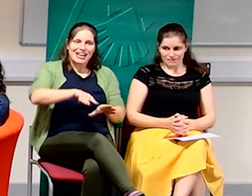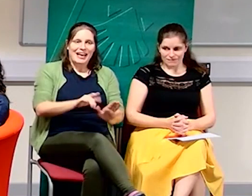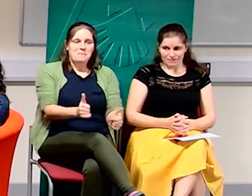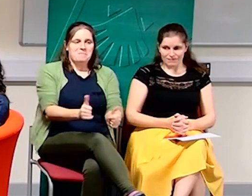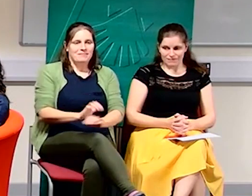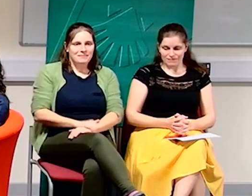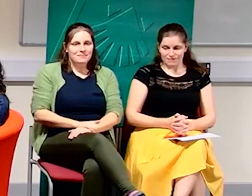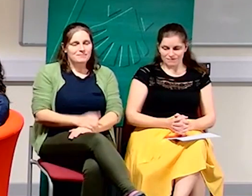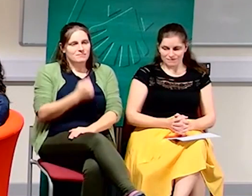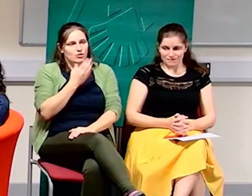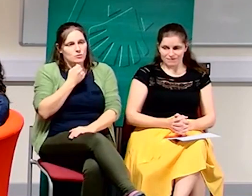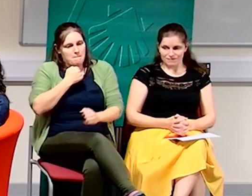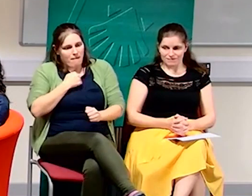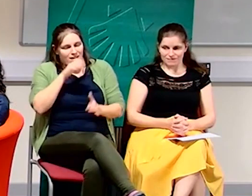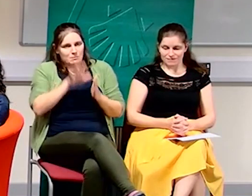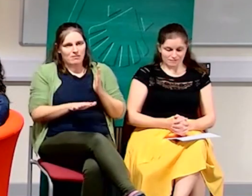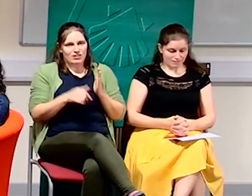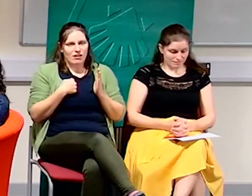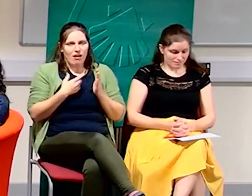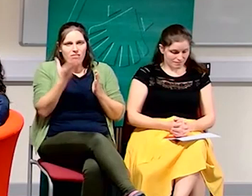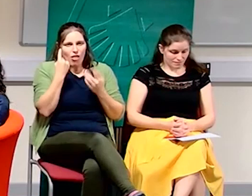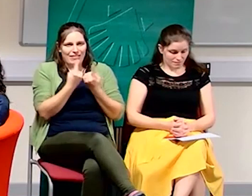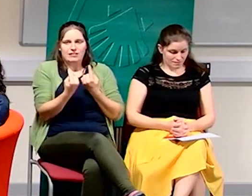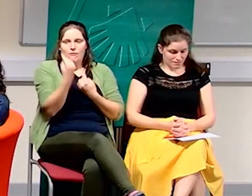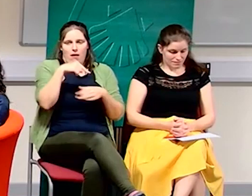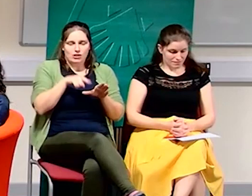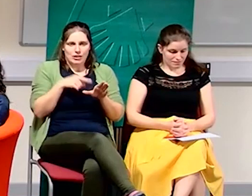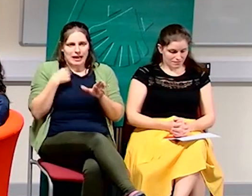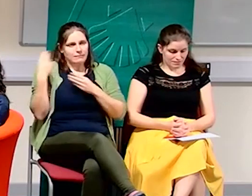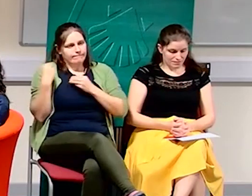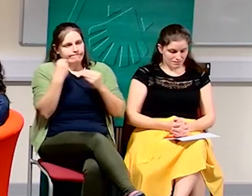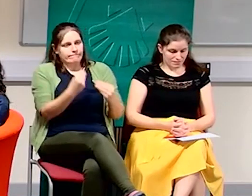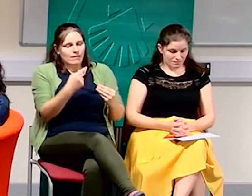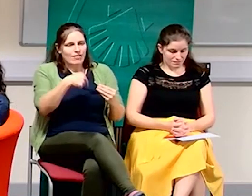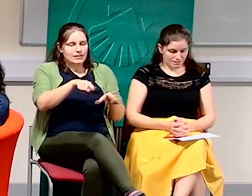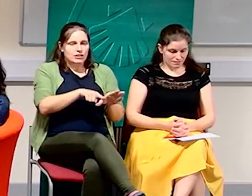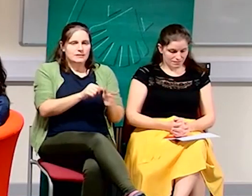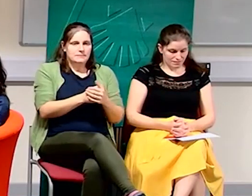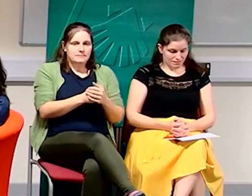use my experience and what I've learned last year um and what I'd like to work towards in